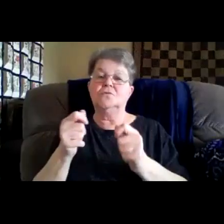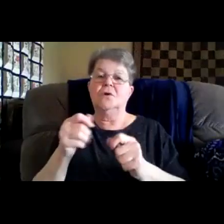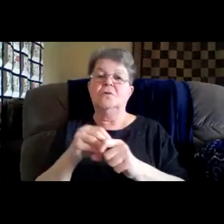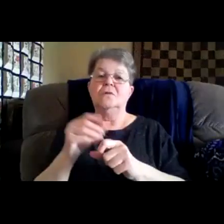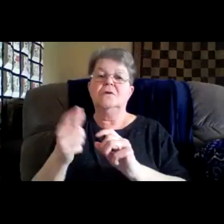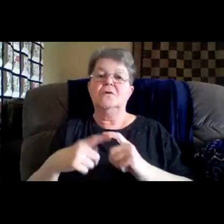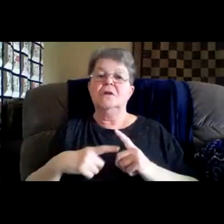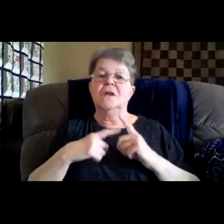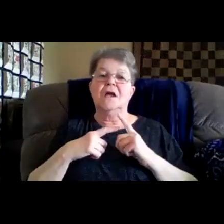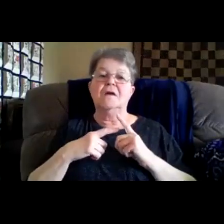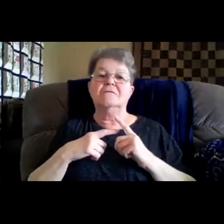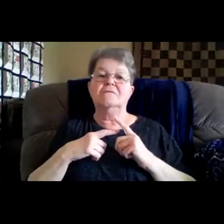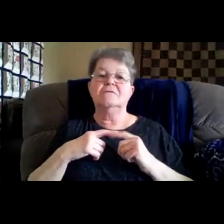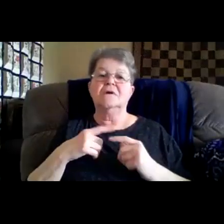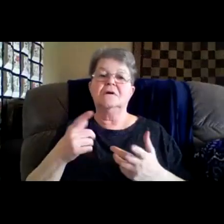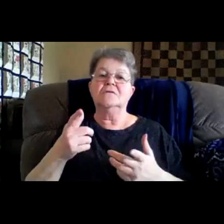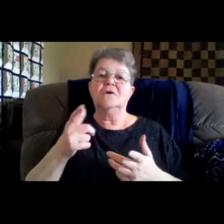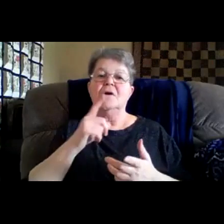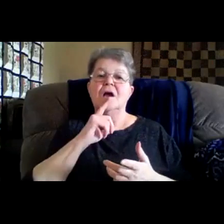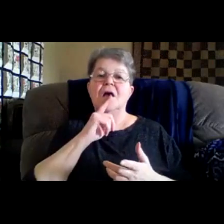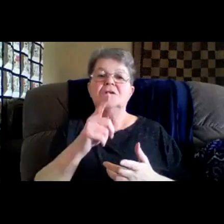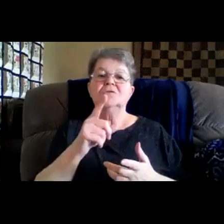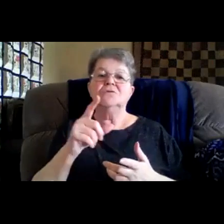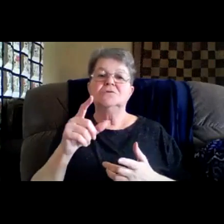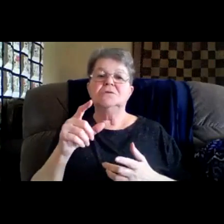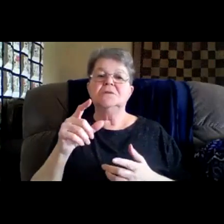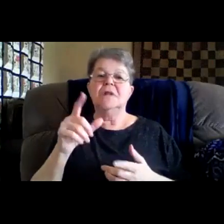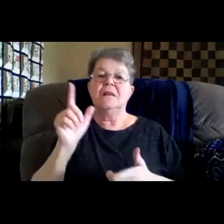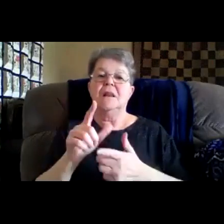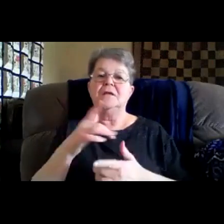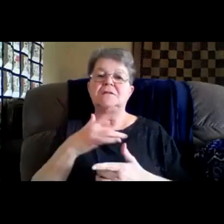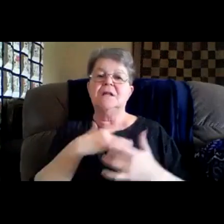and who have a better support network are actually less likely to be victims